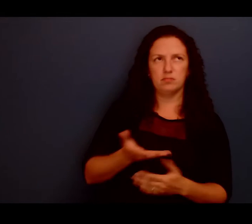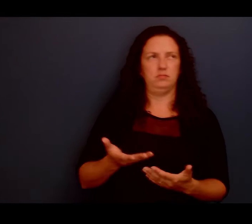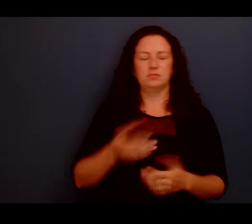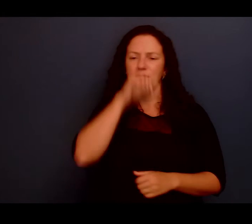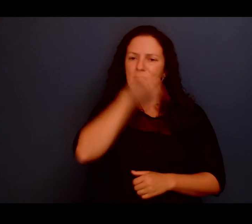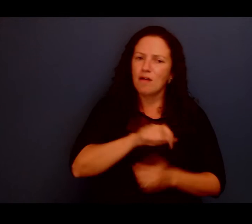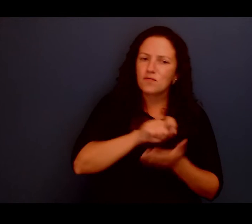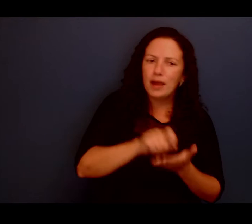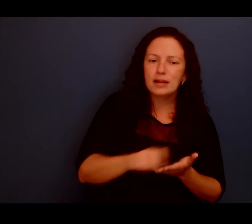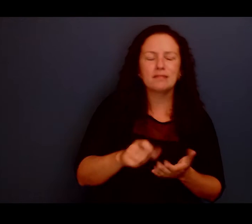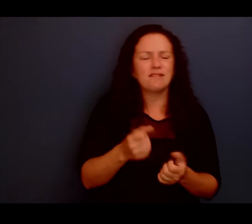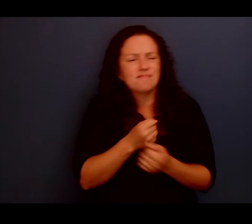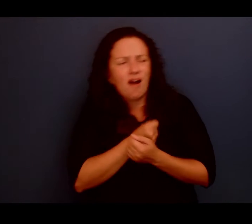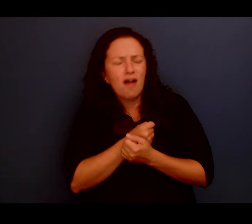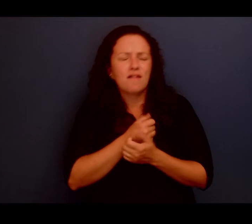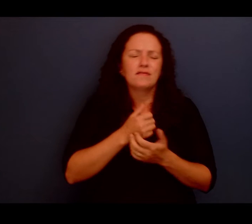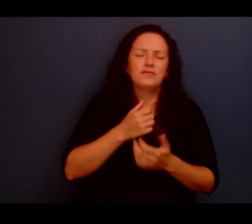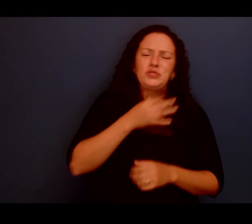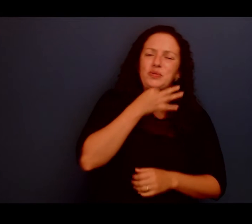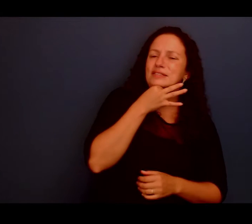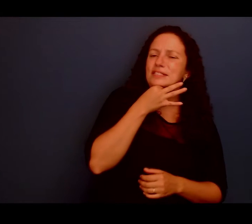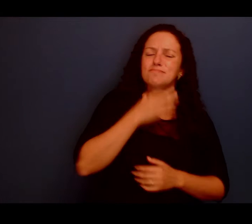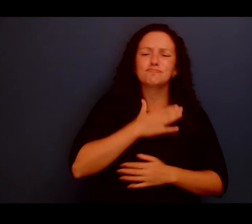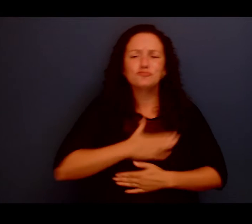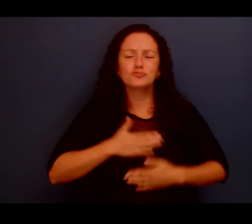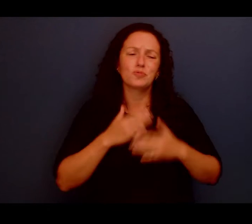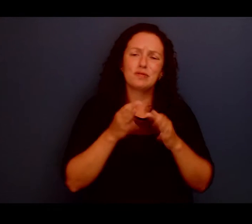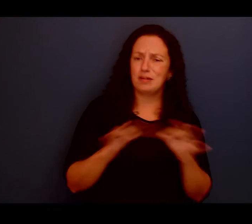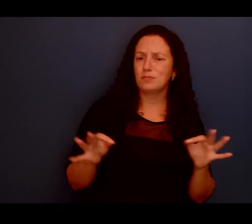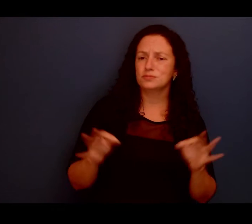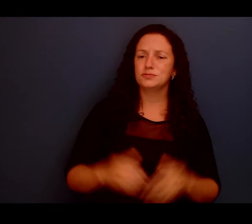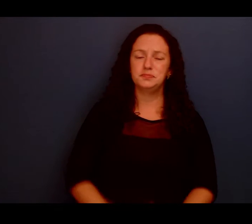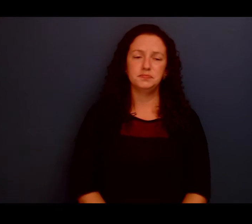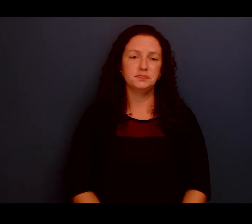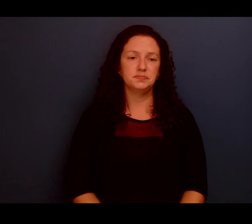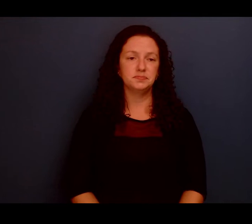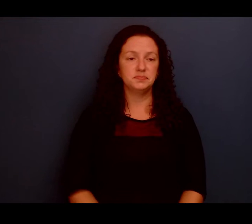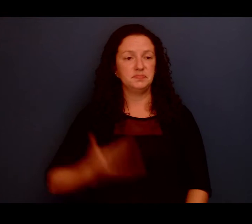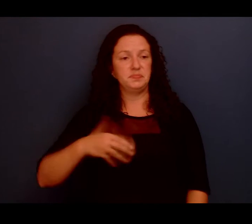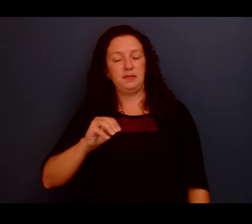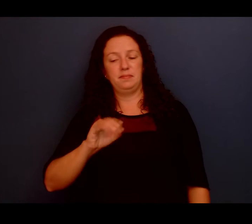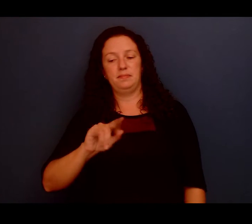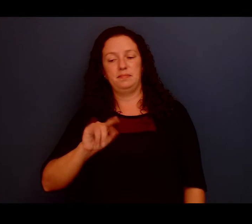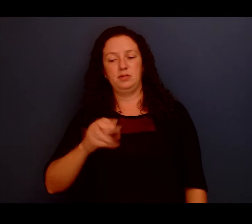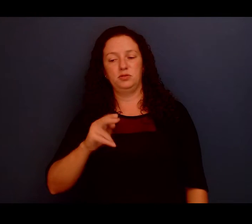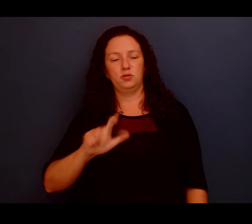It's love and it's curiosity, and it's just an enjoyment of language. My name is Mitchell Jackson